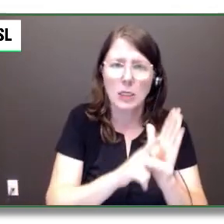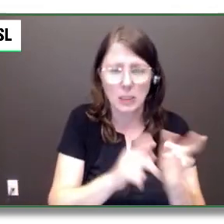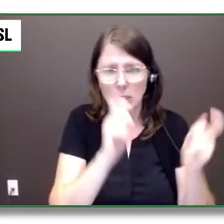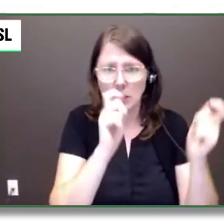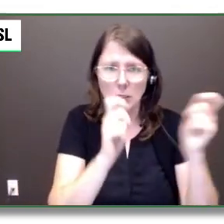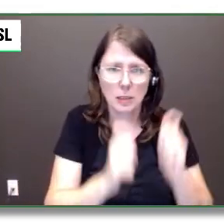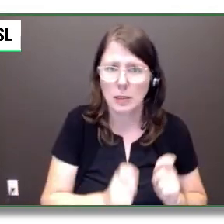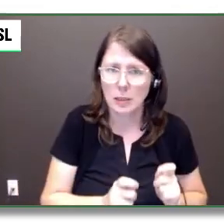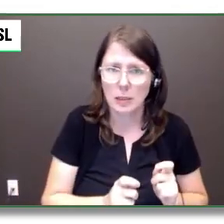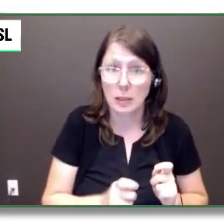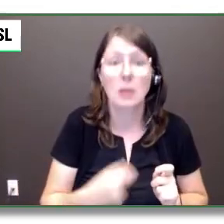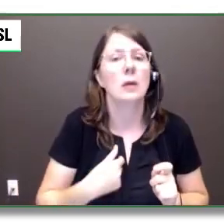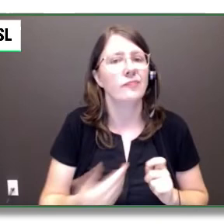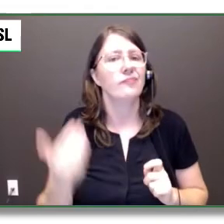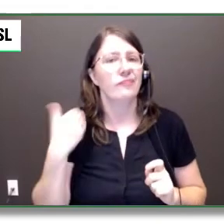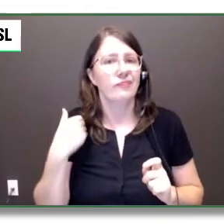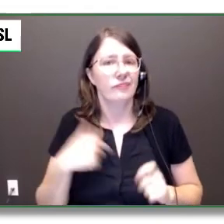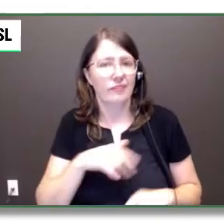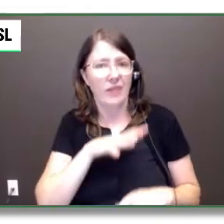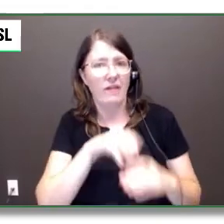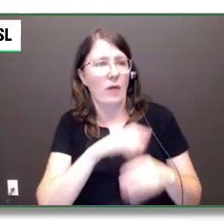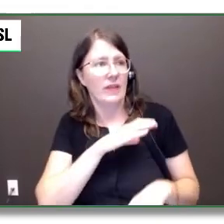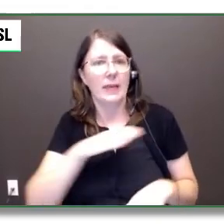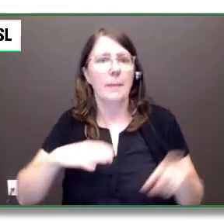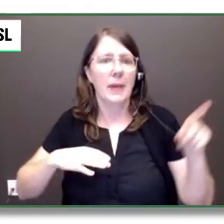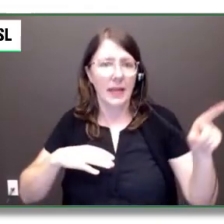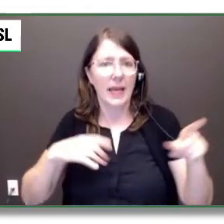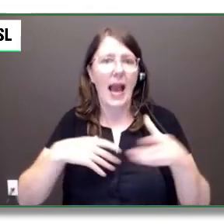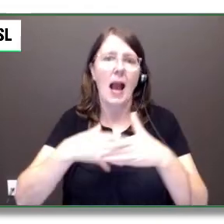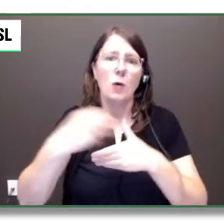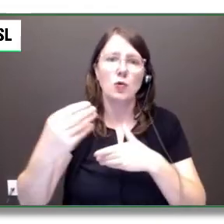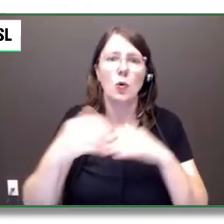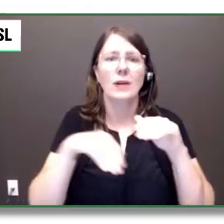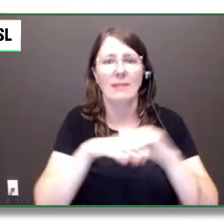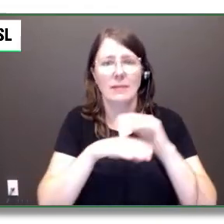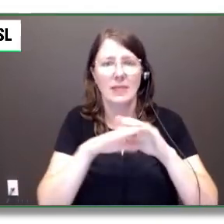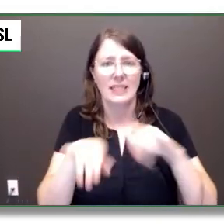that you know that's how we hopefully will be incorporated even you know